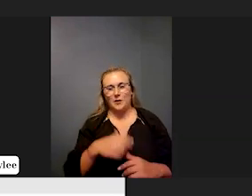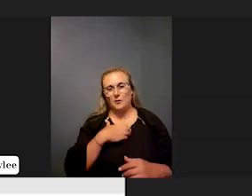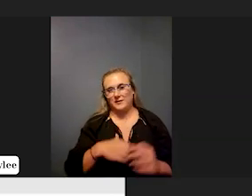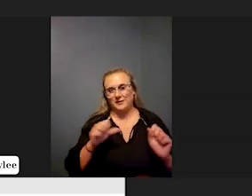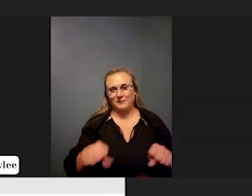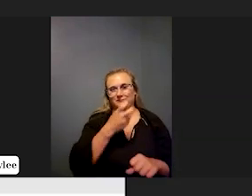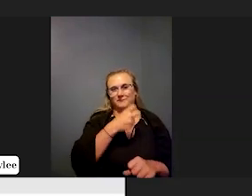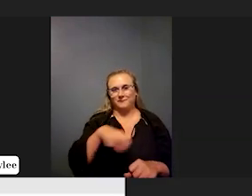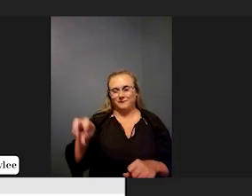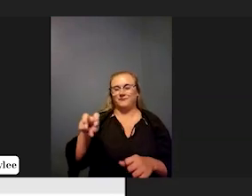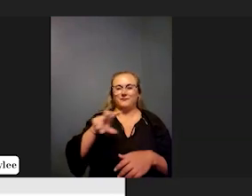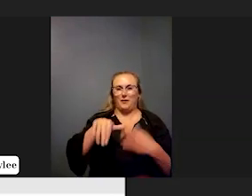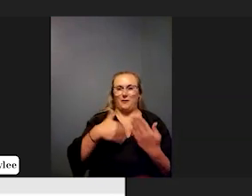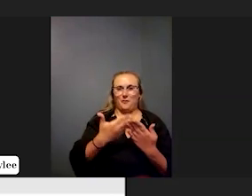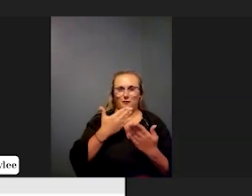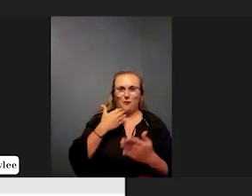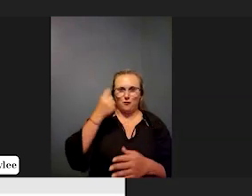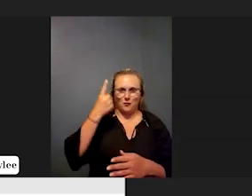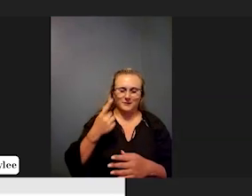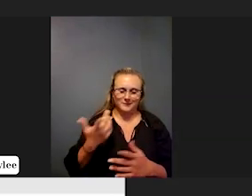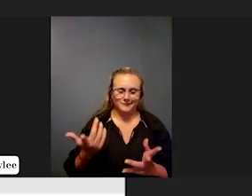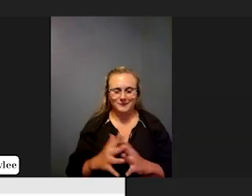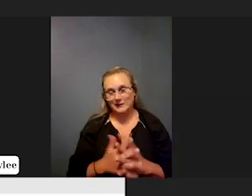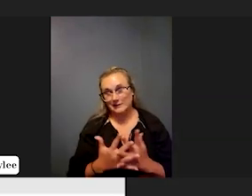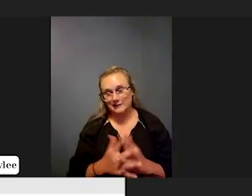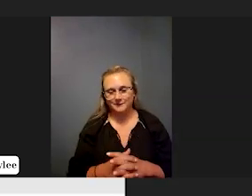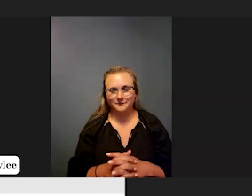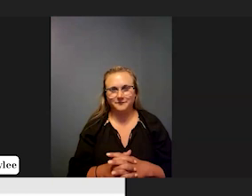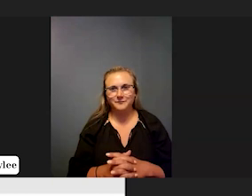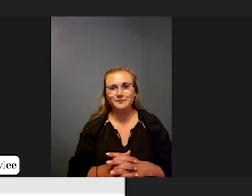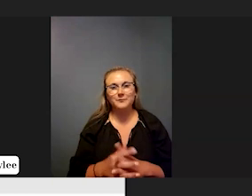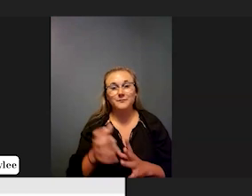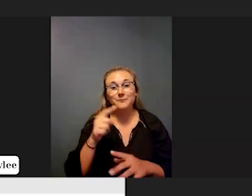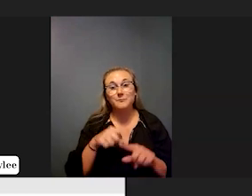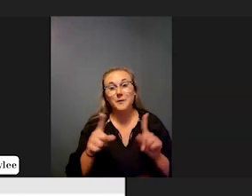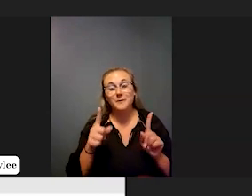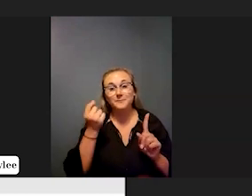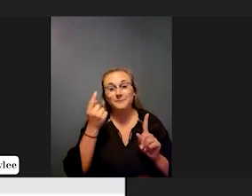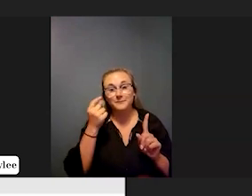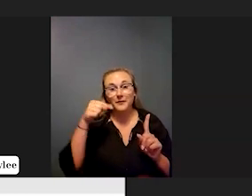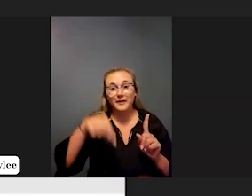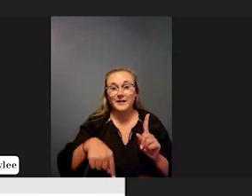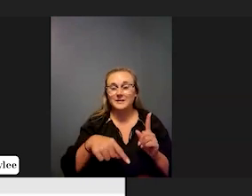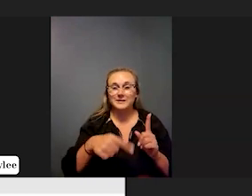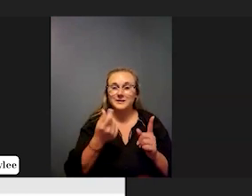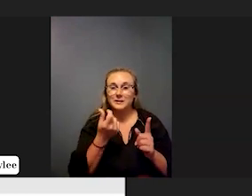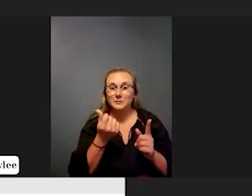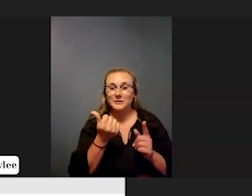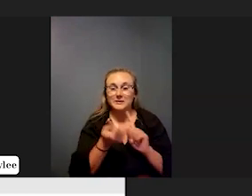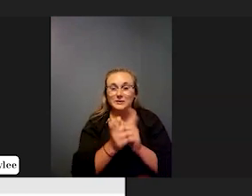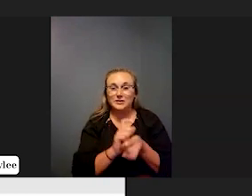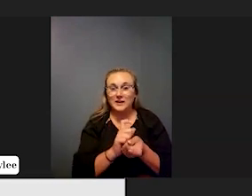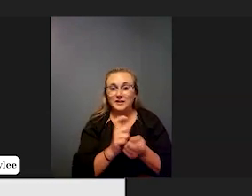So. This is a slight change of speed, um, from the the earlier approach.